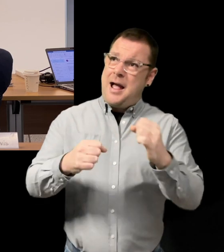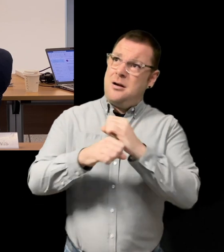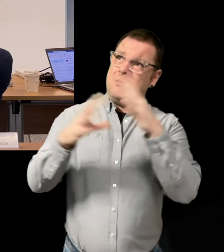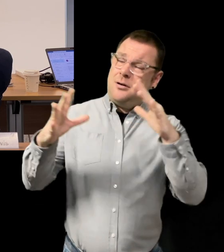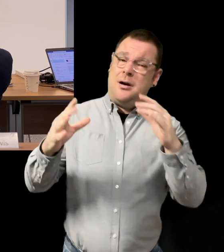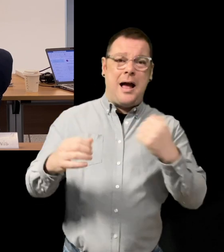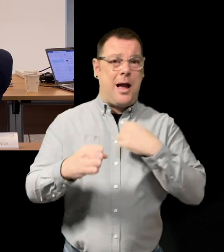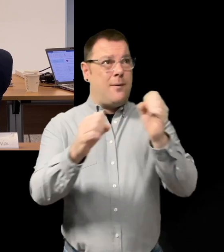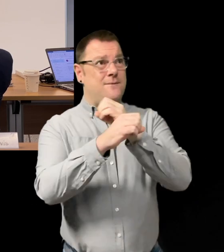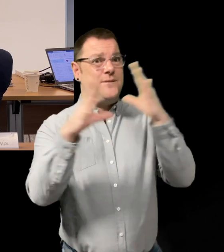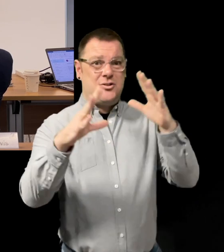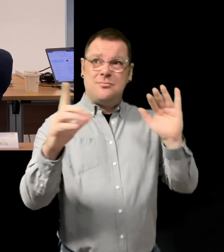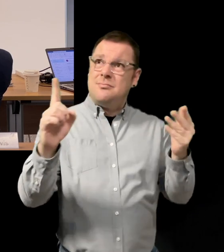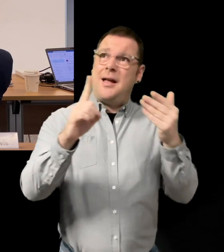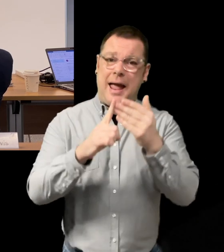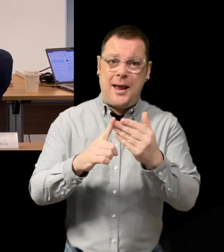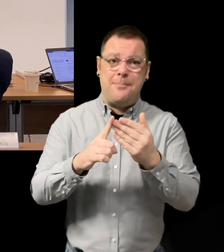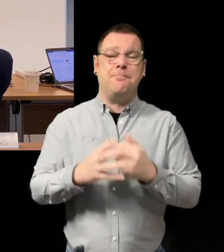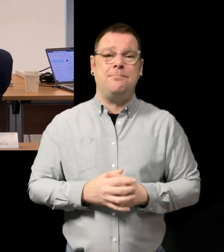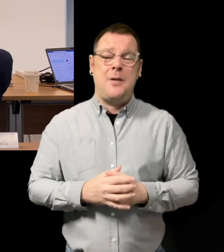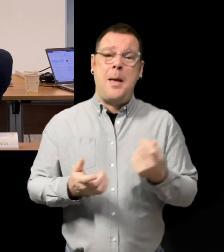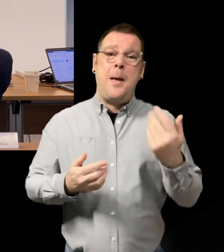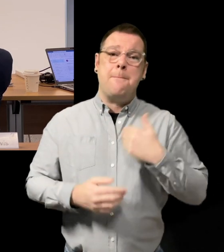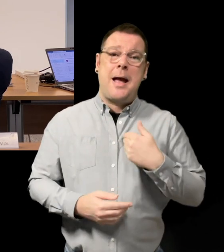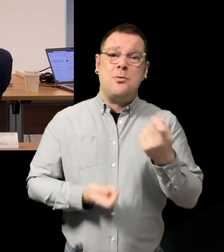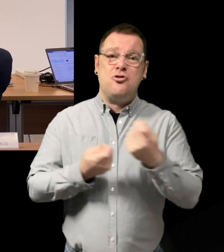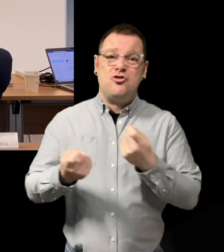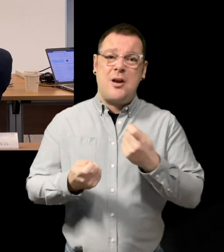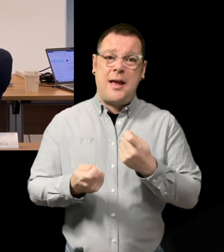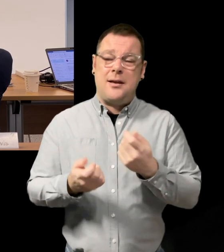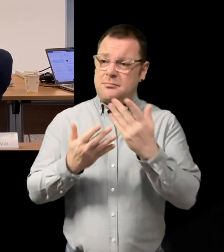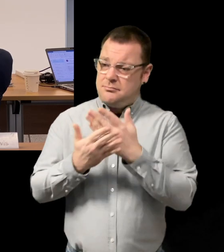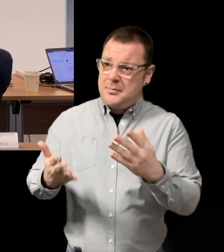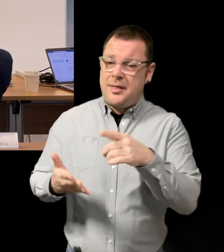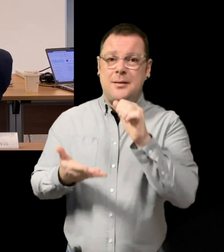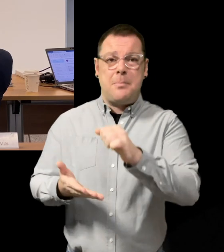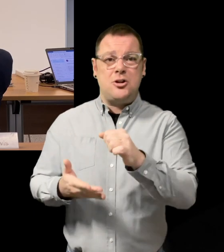That is our vision. That is our intention. Madam Chair, I commend this budget to the Council.